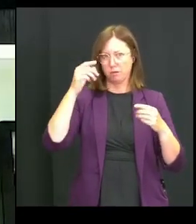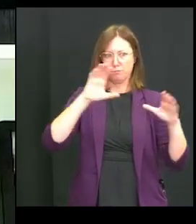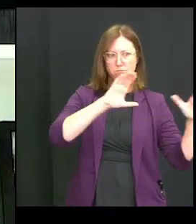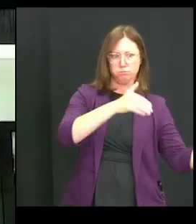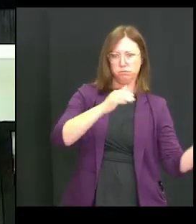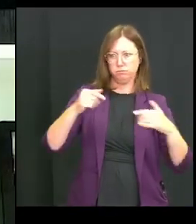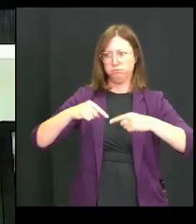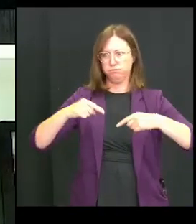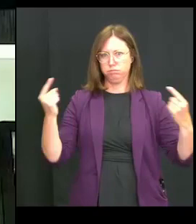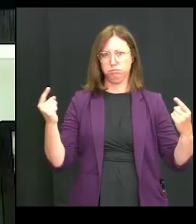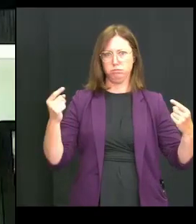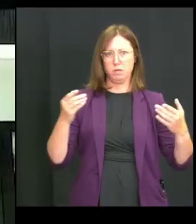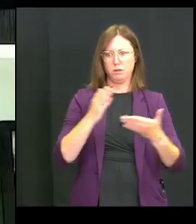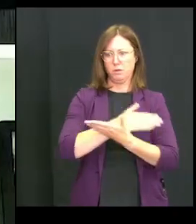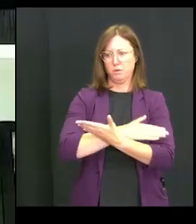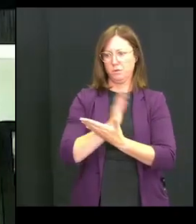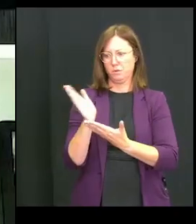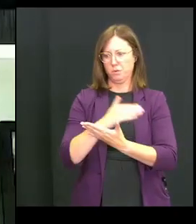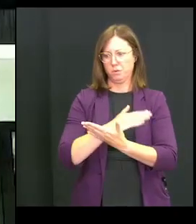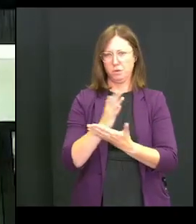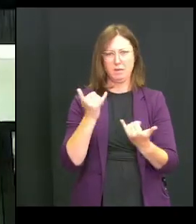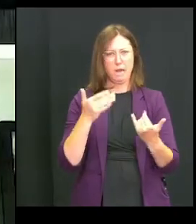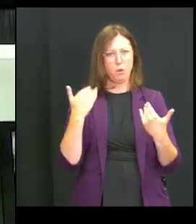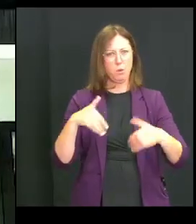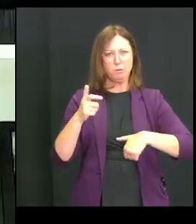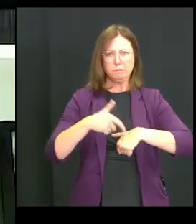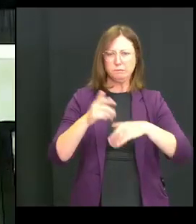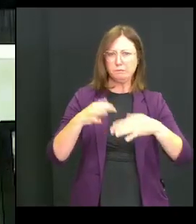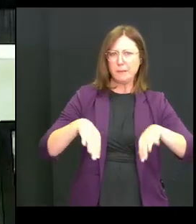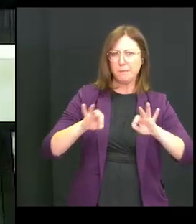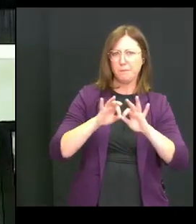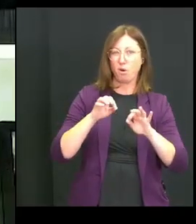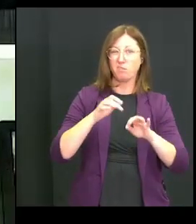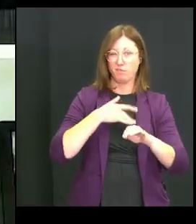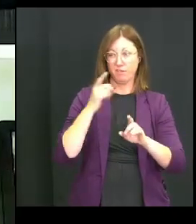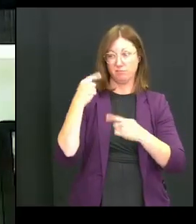an incredibly timely and important topic, which I'm sure many of us have thought about over the past few years.